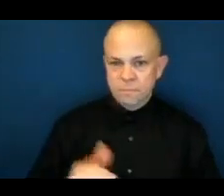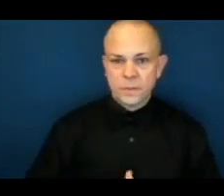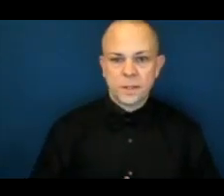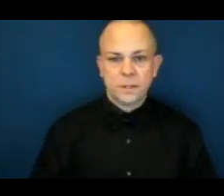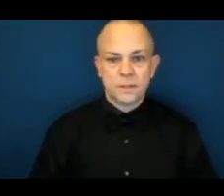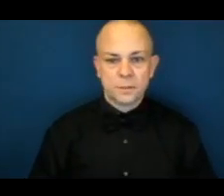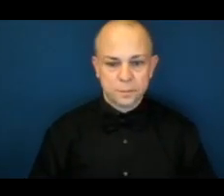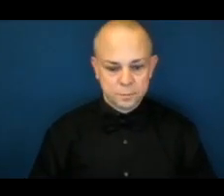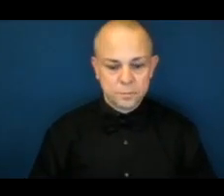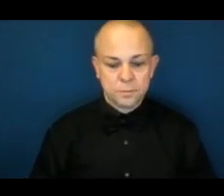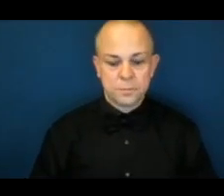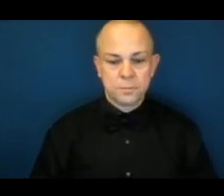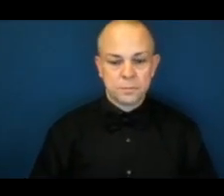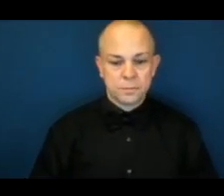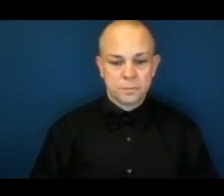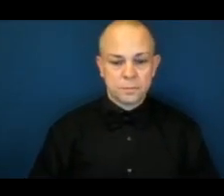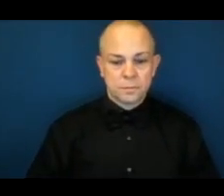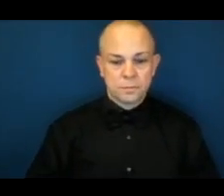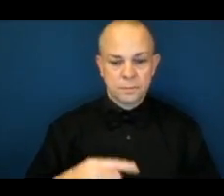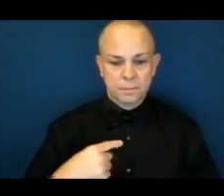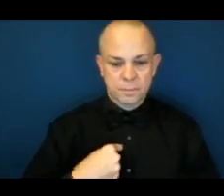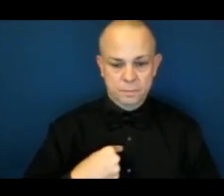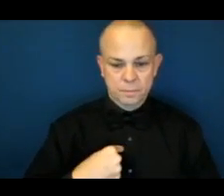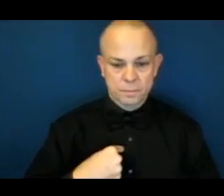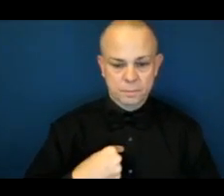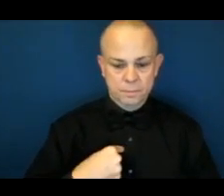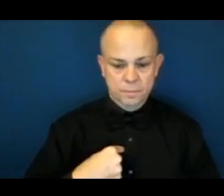good evening everybody Alan Sinclair with southwest area team number one